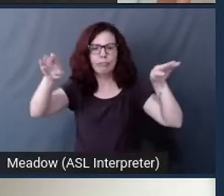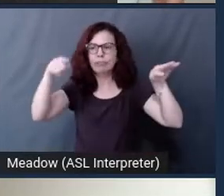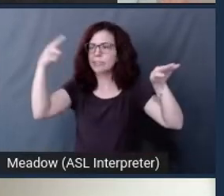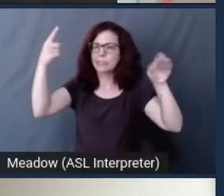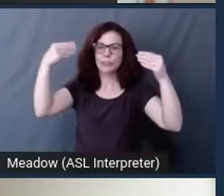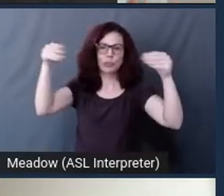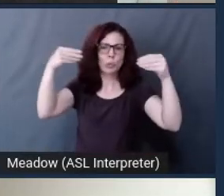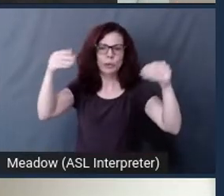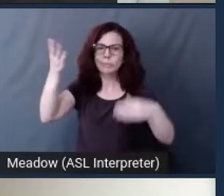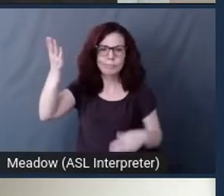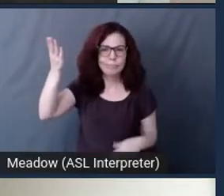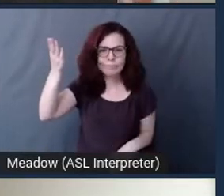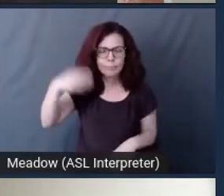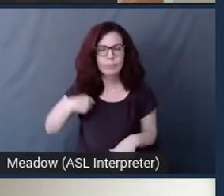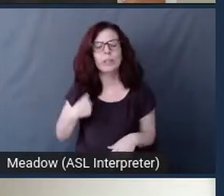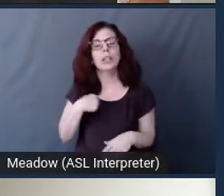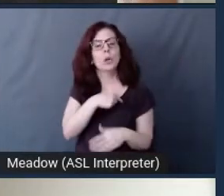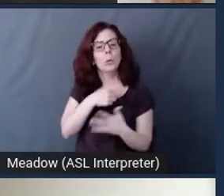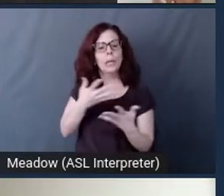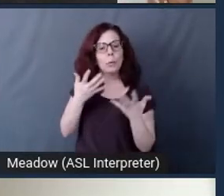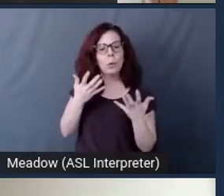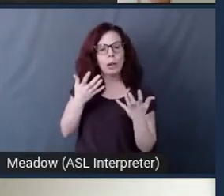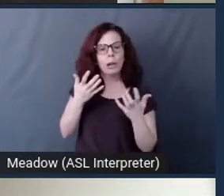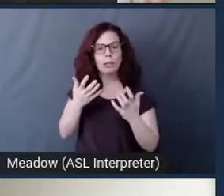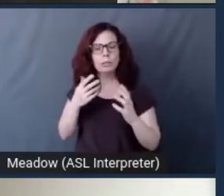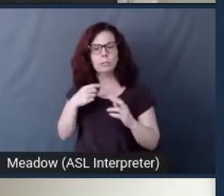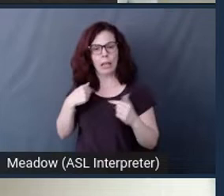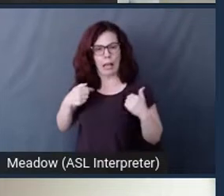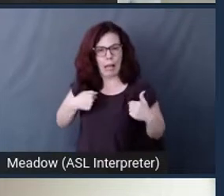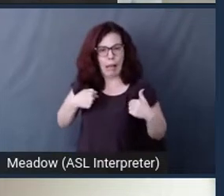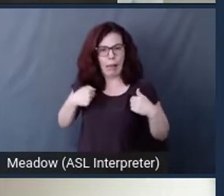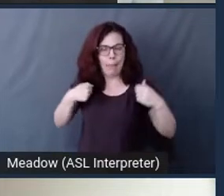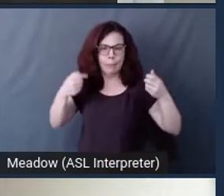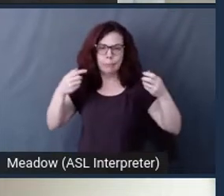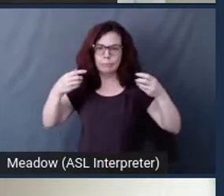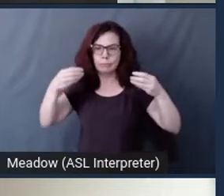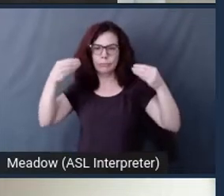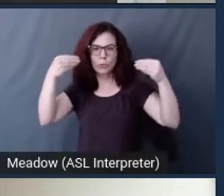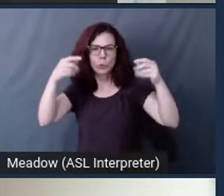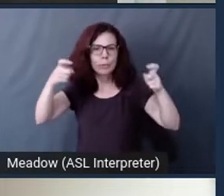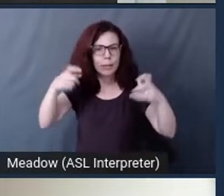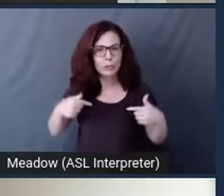and we want to monitor, as a store manager, I want to monitor the inventory.